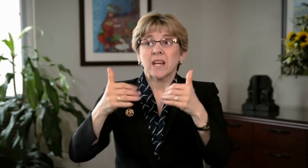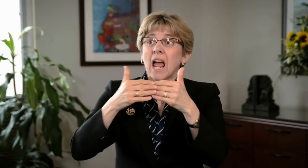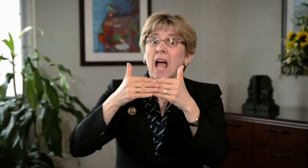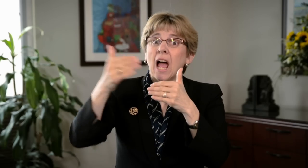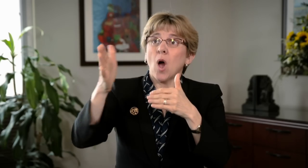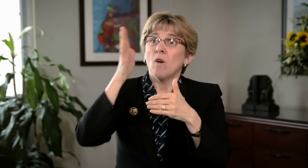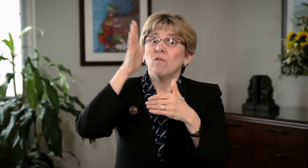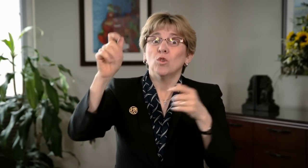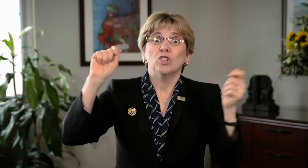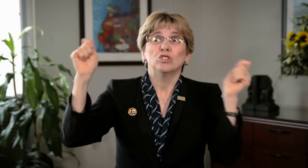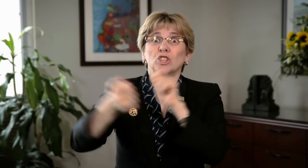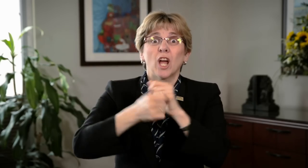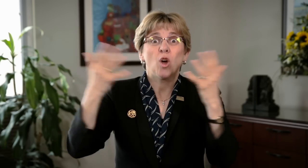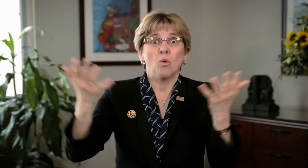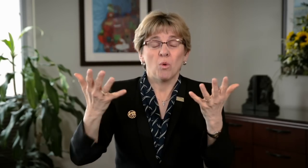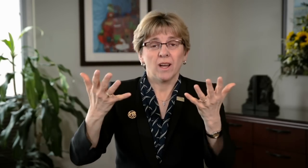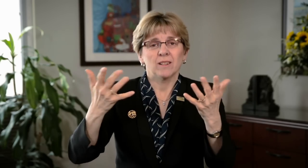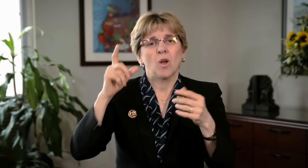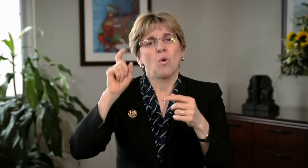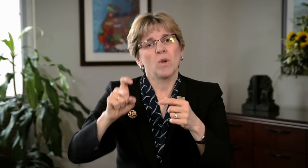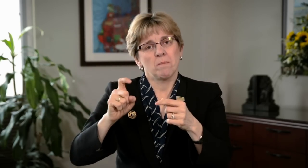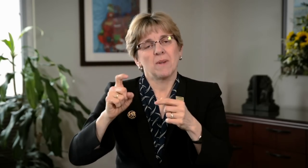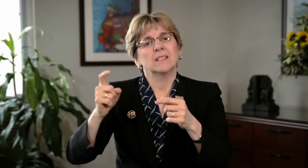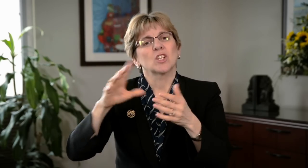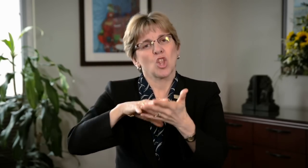We will see future changes in that